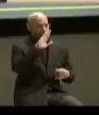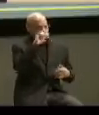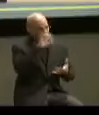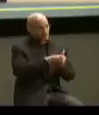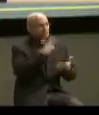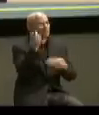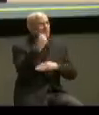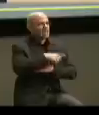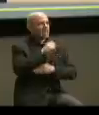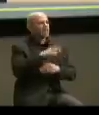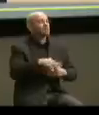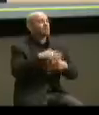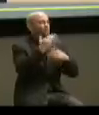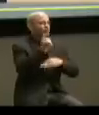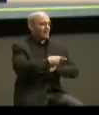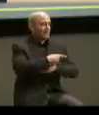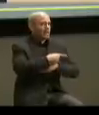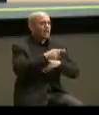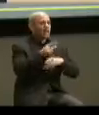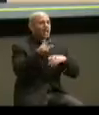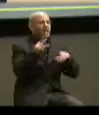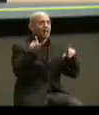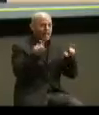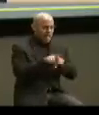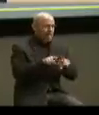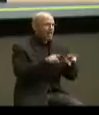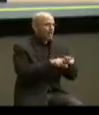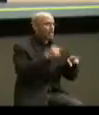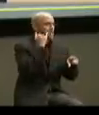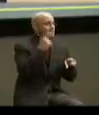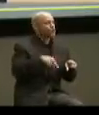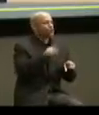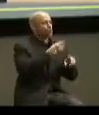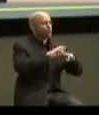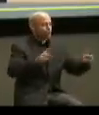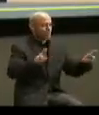WELL, TODAY IS SEAN'S DAY -- SPECIAL DAY JUST LIKE IF AND